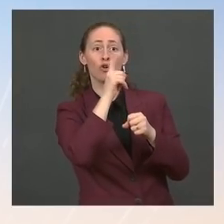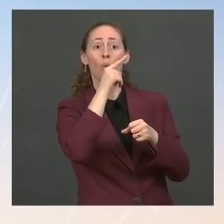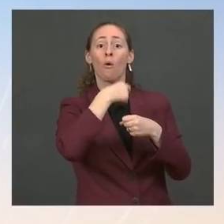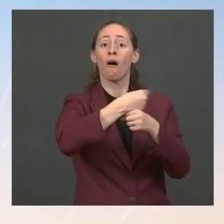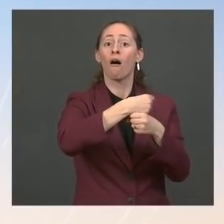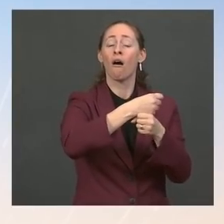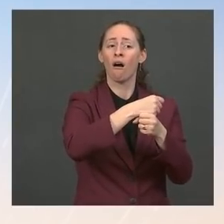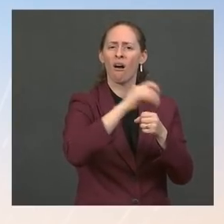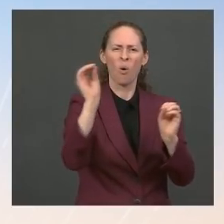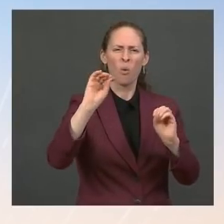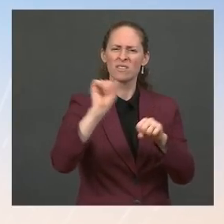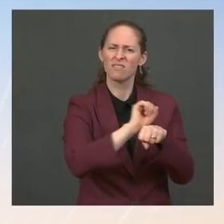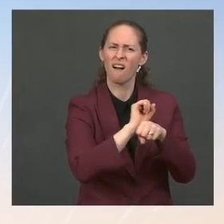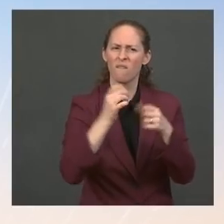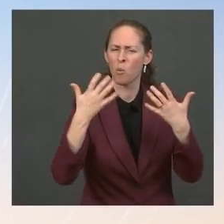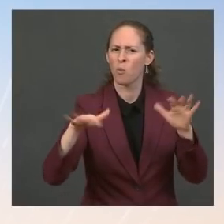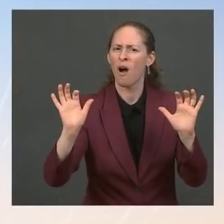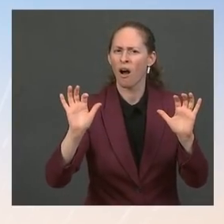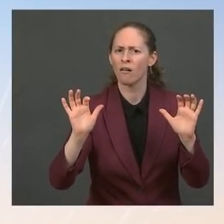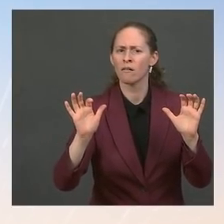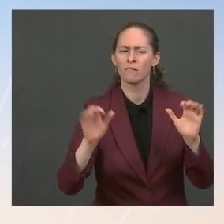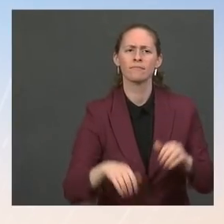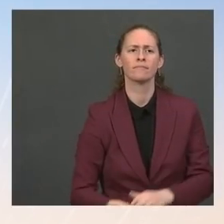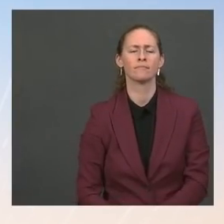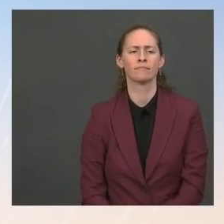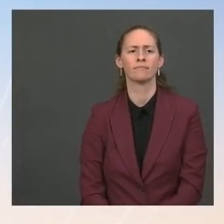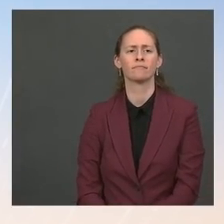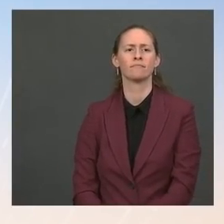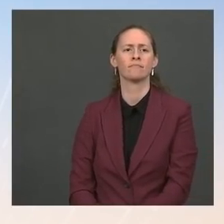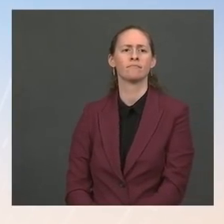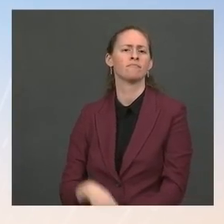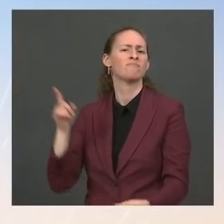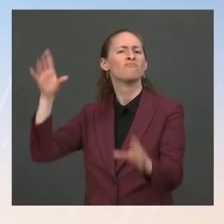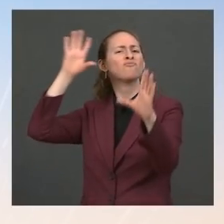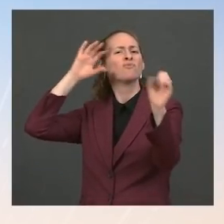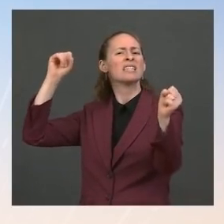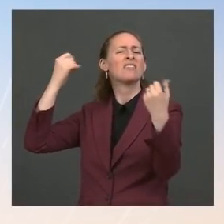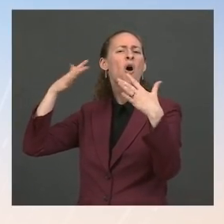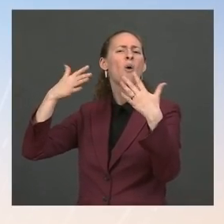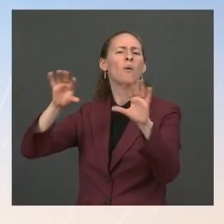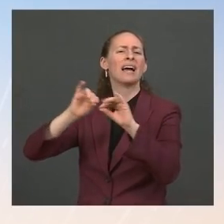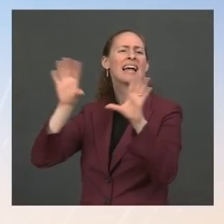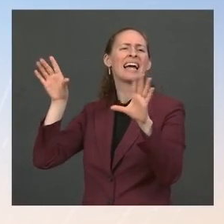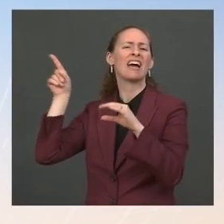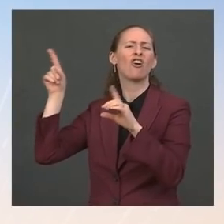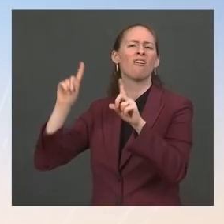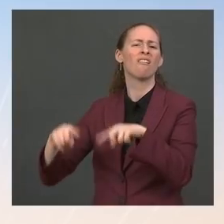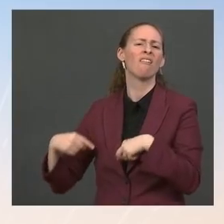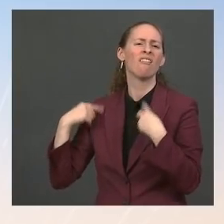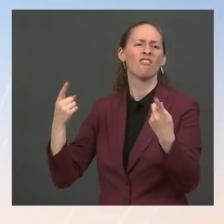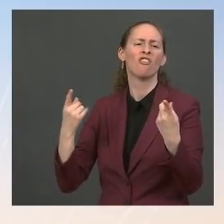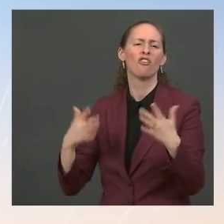Again, in terms of topics that will be discussed, there will be areas where we work together, and he will not hold back, as he never has, on areas where we have concern.